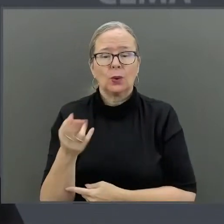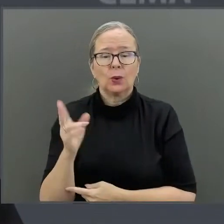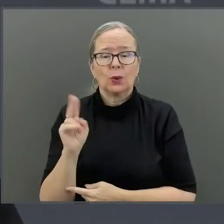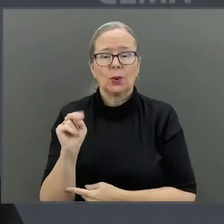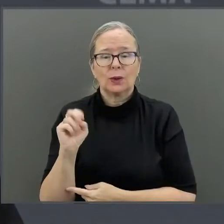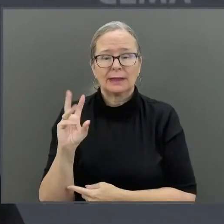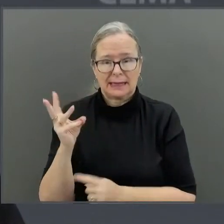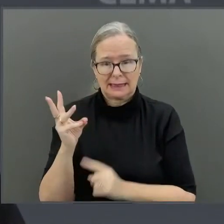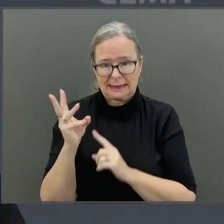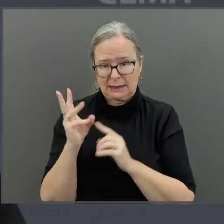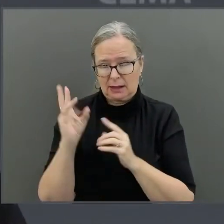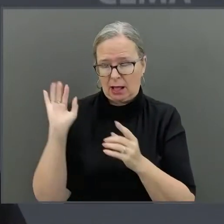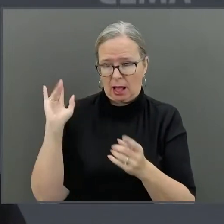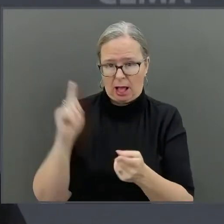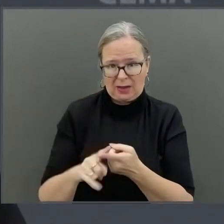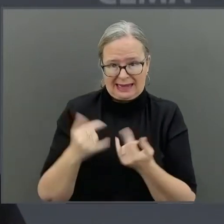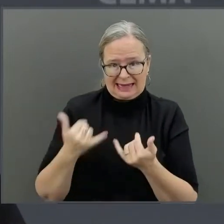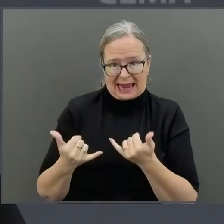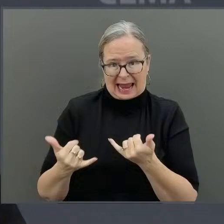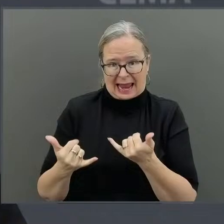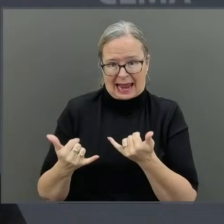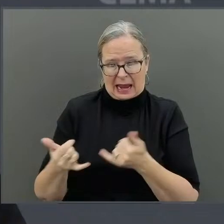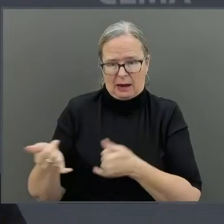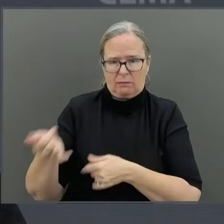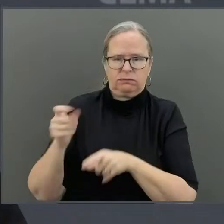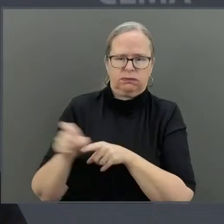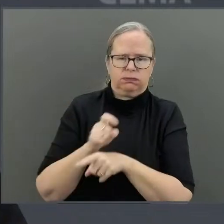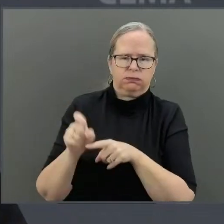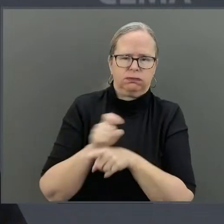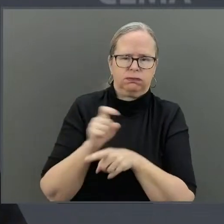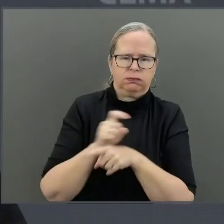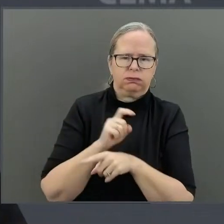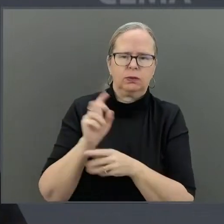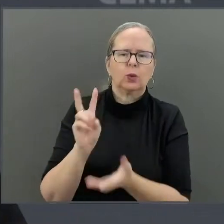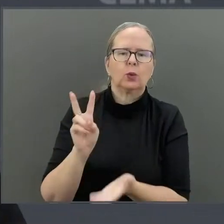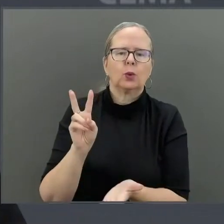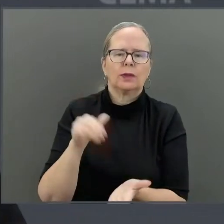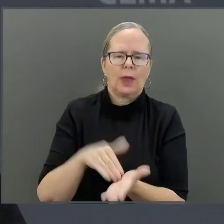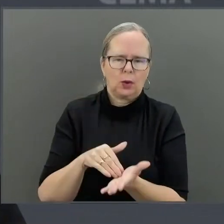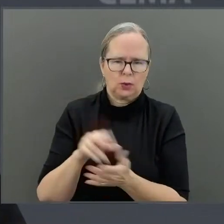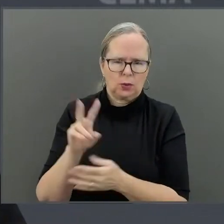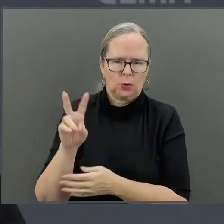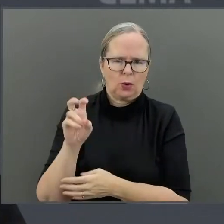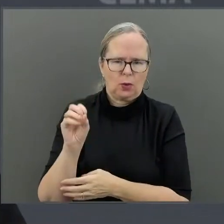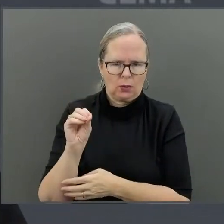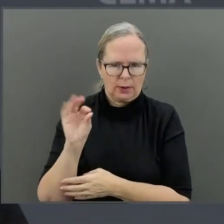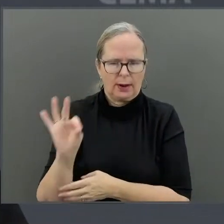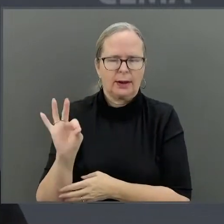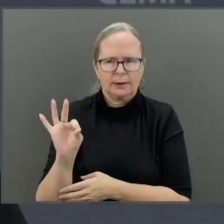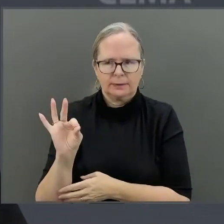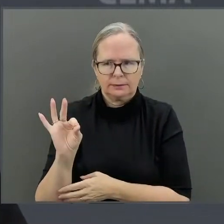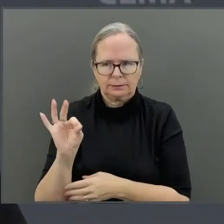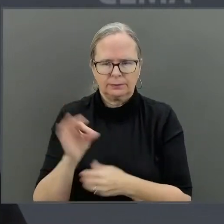to companies we have had a total of 140 calls for service regarding the fire ban 17 written